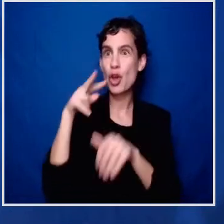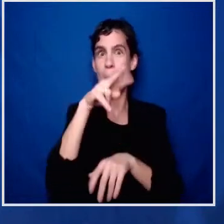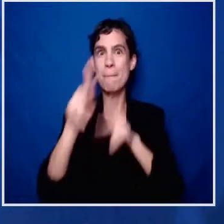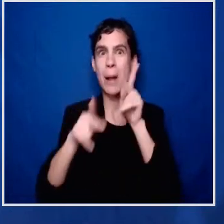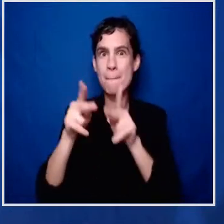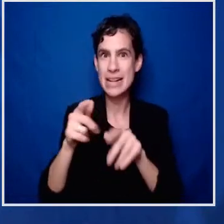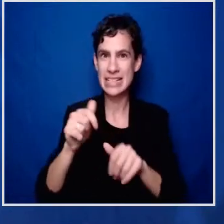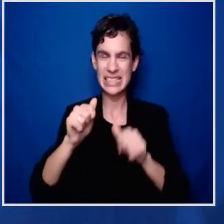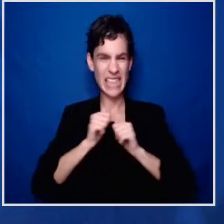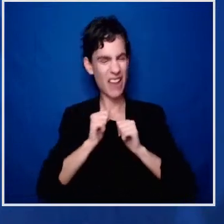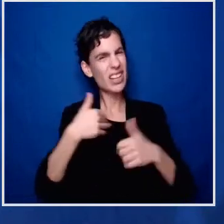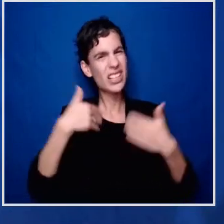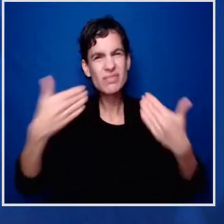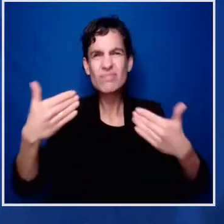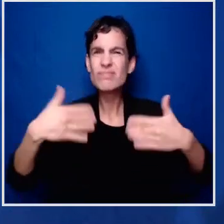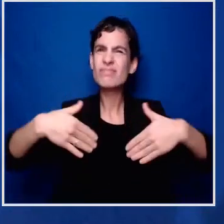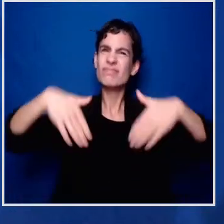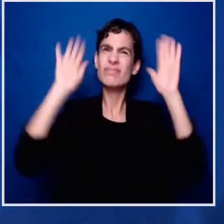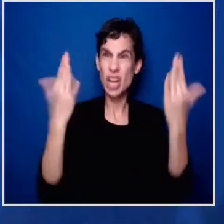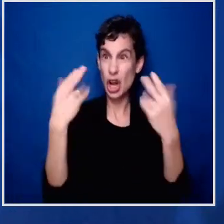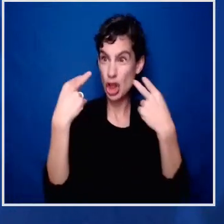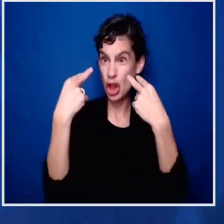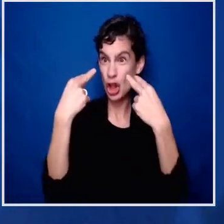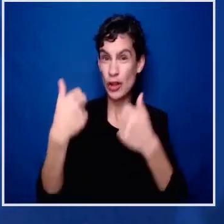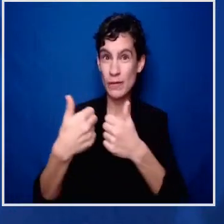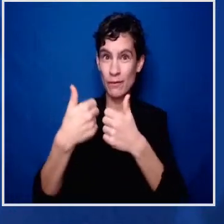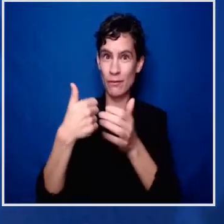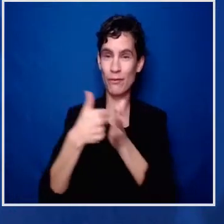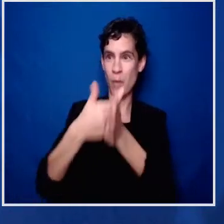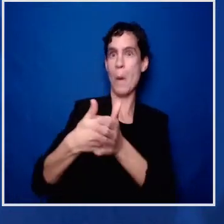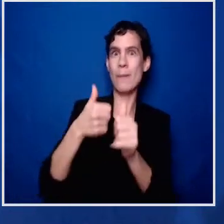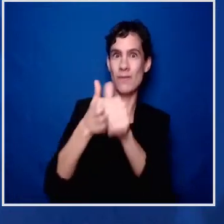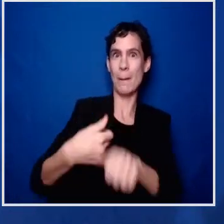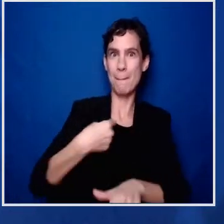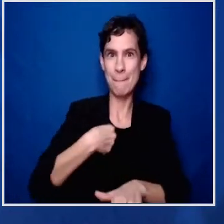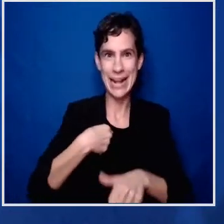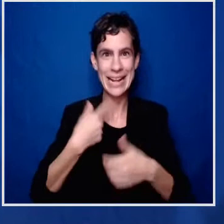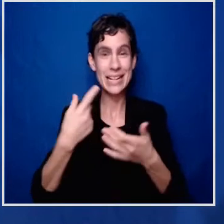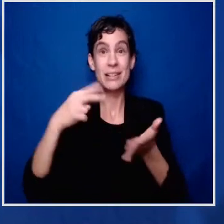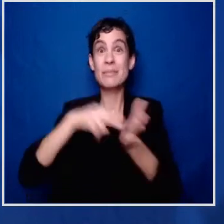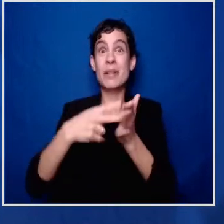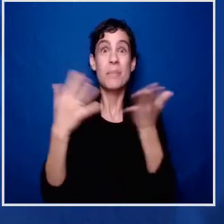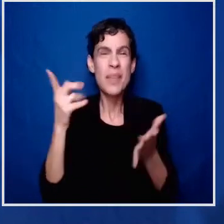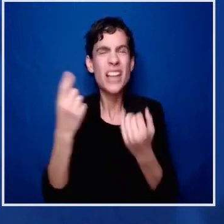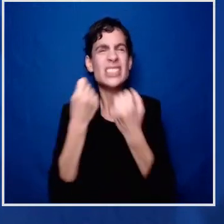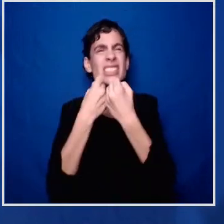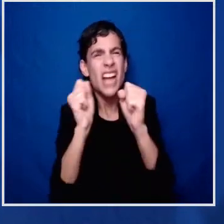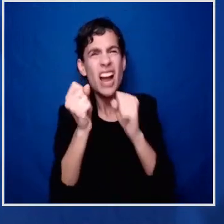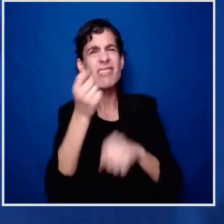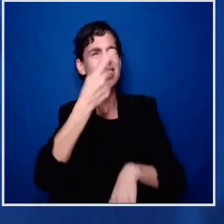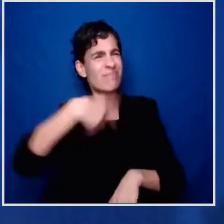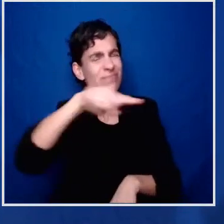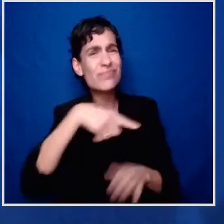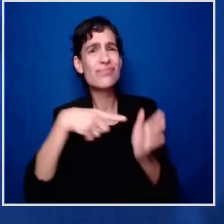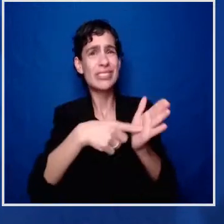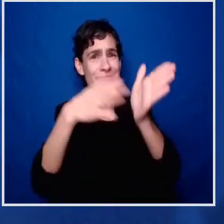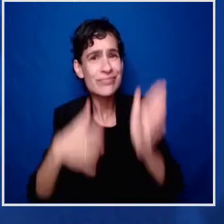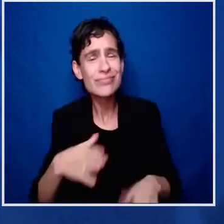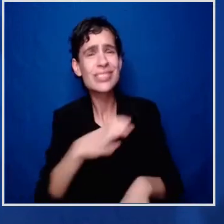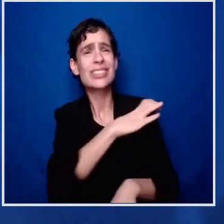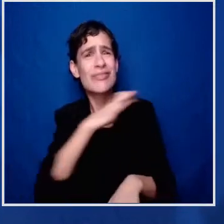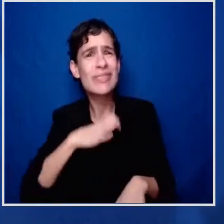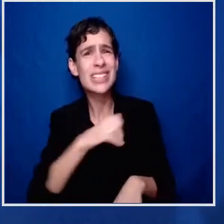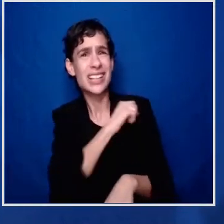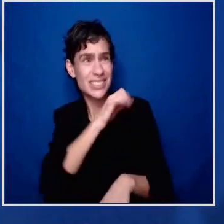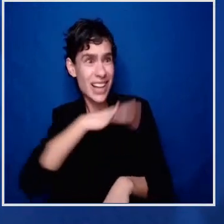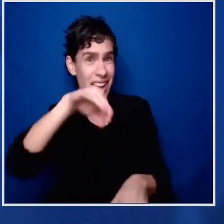AS WE CELEBRATE DR. KING LEGACY